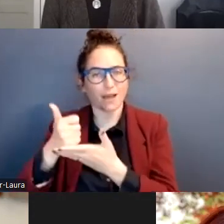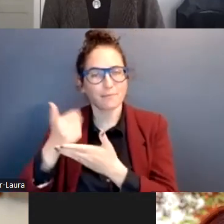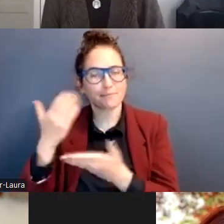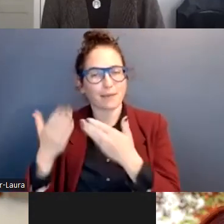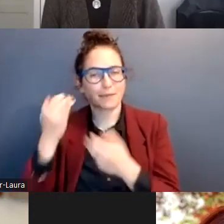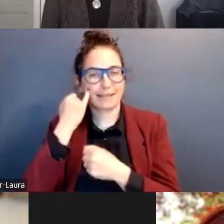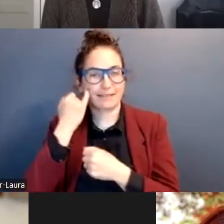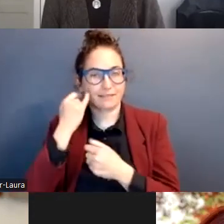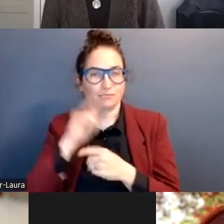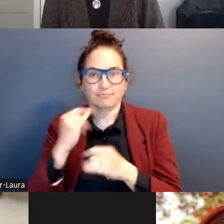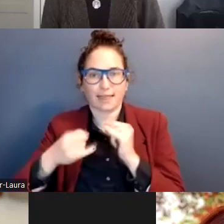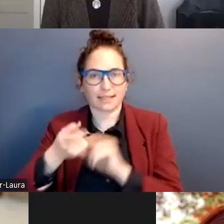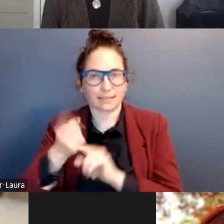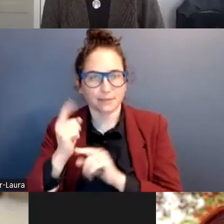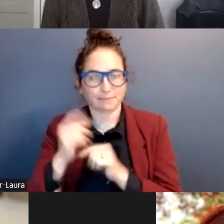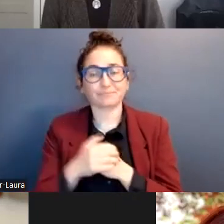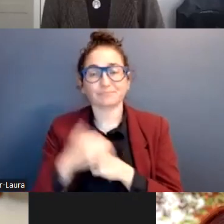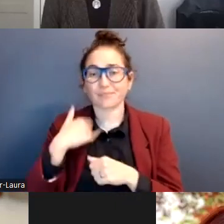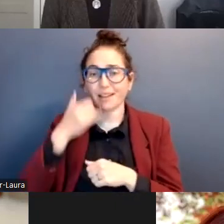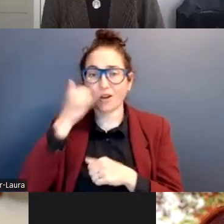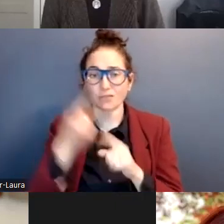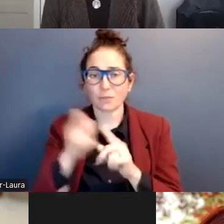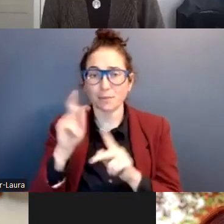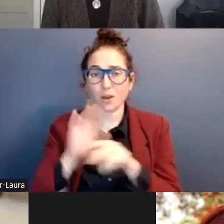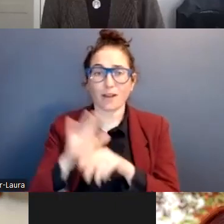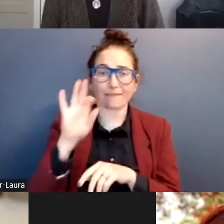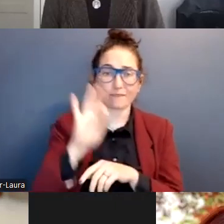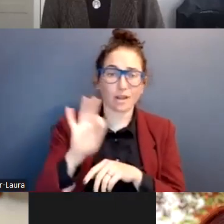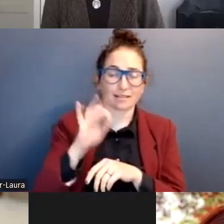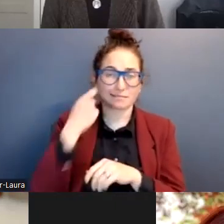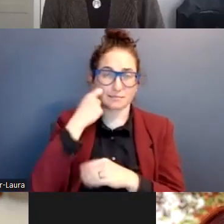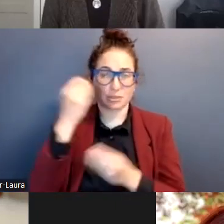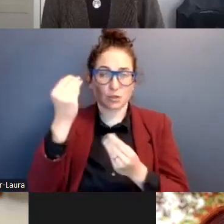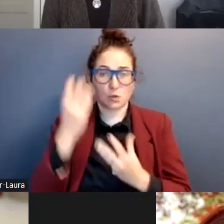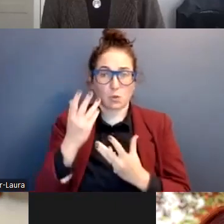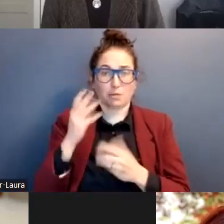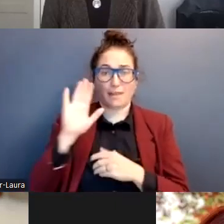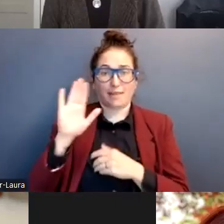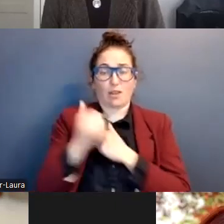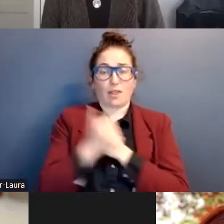Friday, who were just told that their loved ones life support will be dropped, stopped on